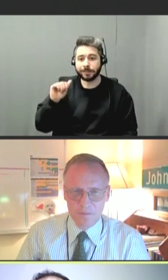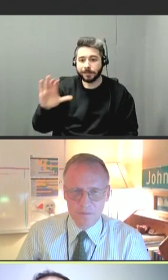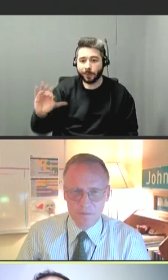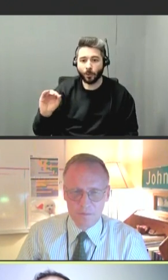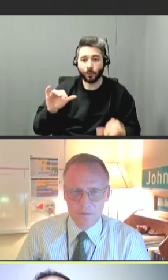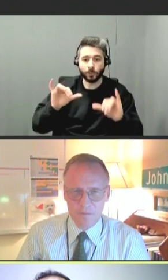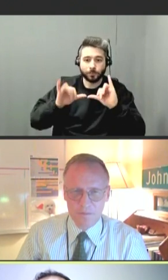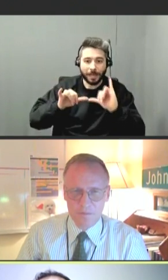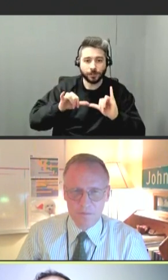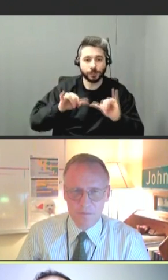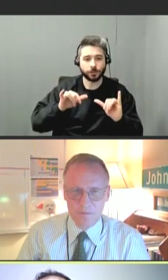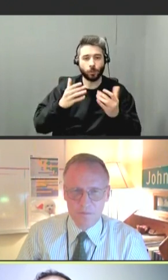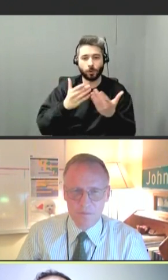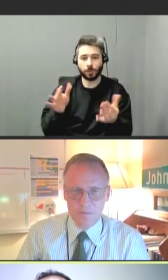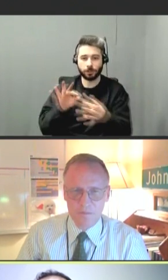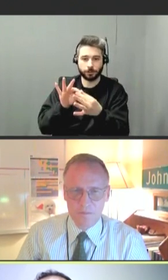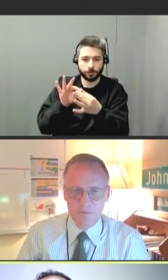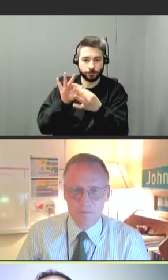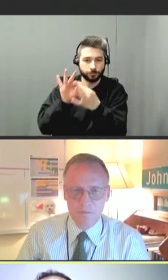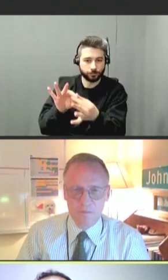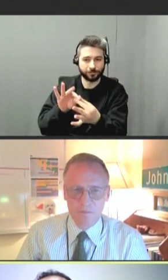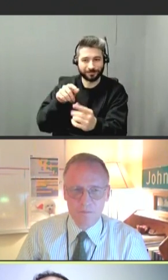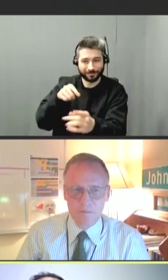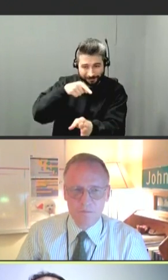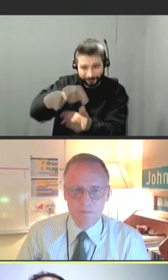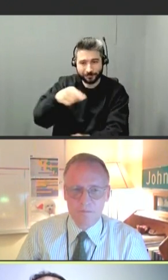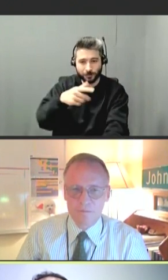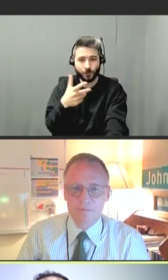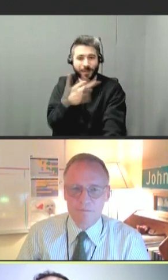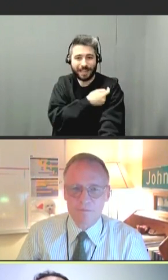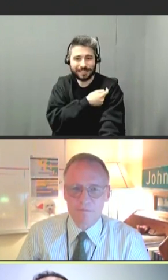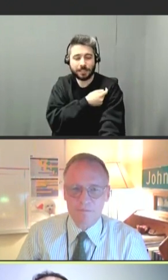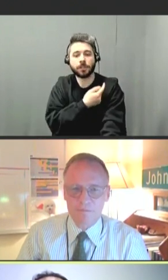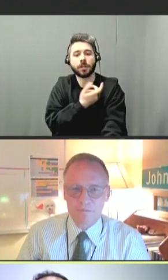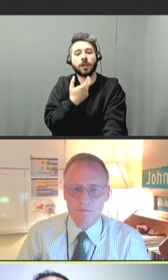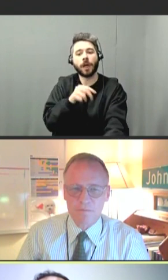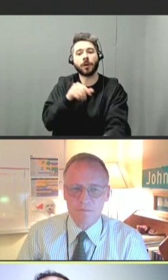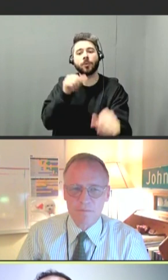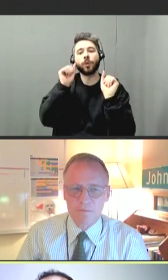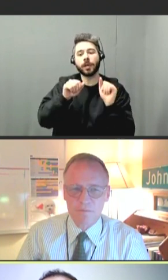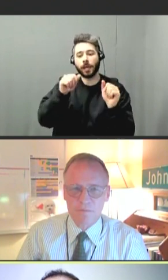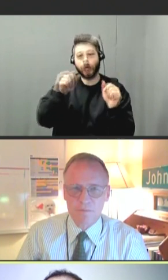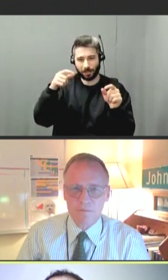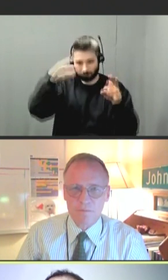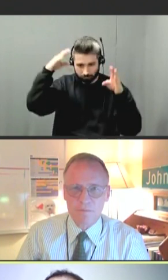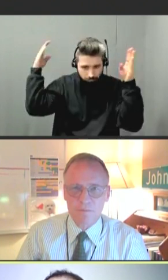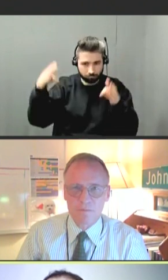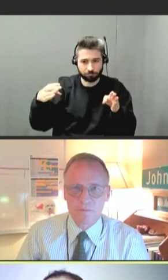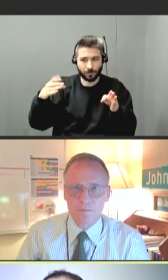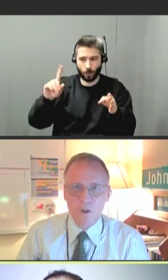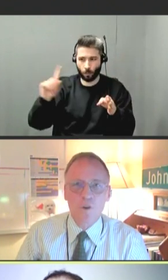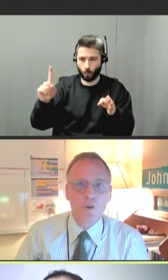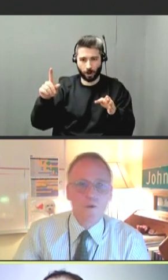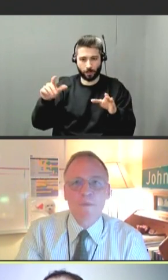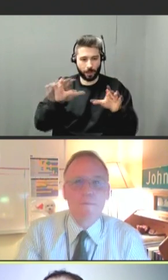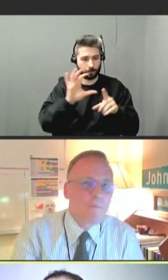things related to specific vaccinations. And not only also drill down on intersectionality. Right.